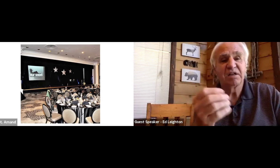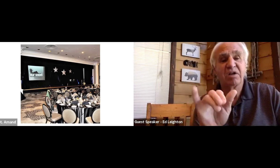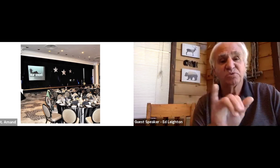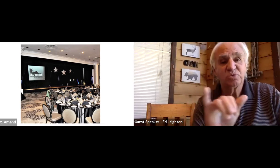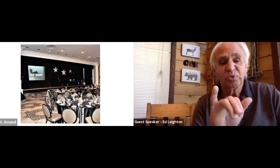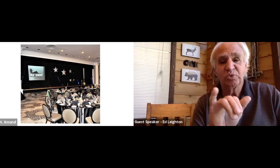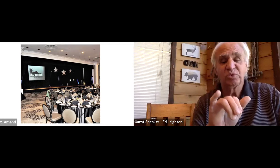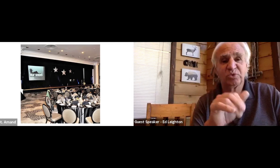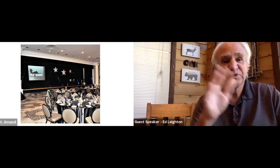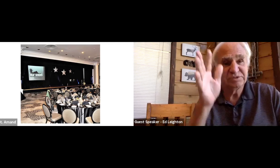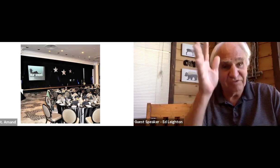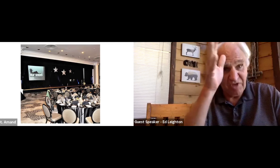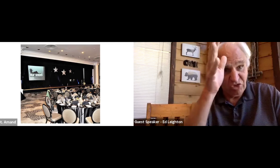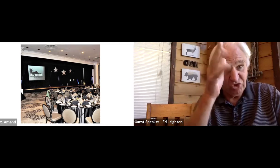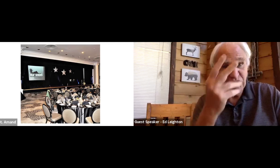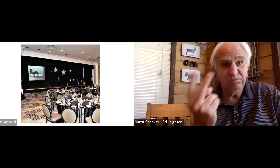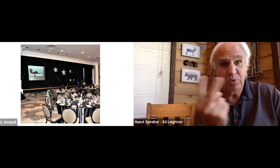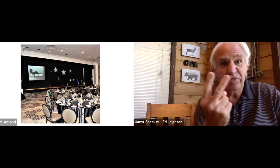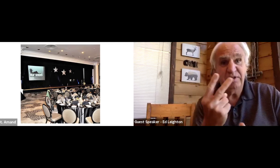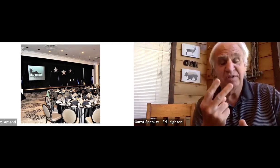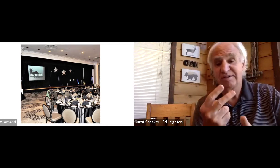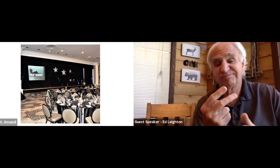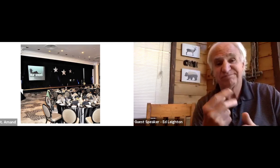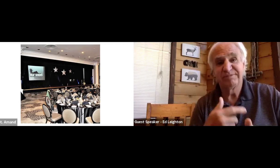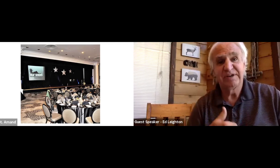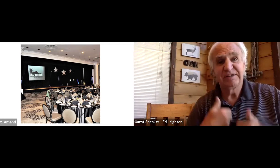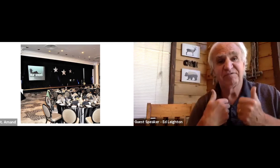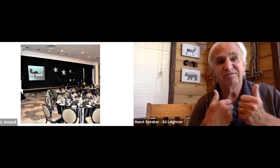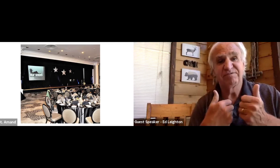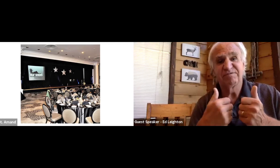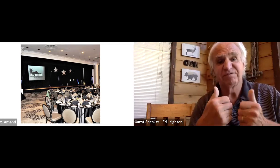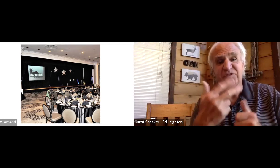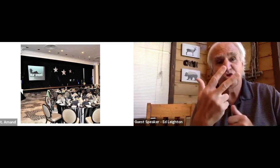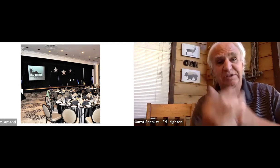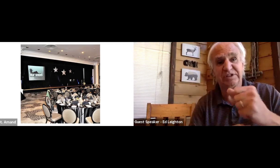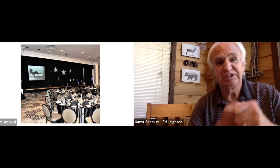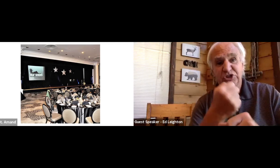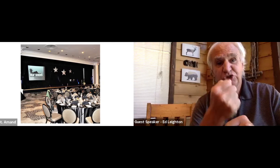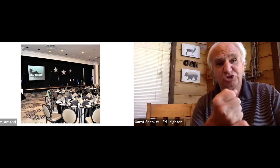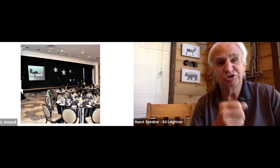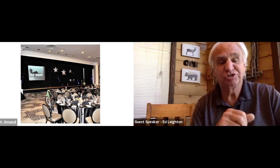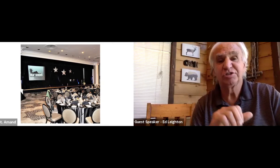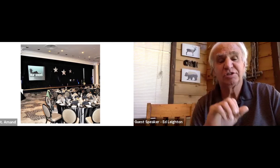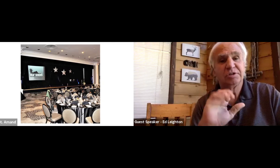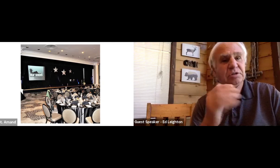so maybe that's why he lasted so long. Also, his father and he...